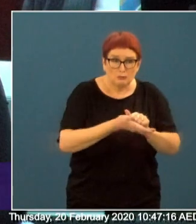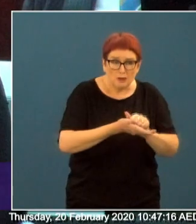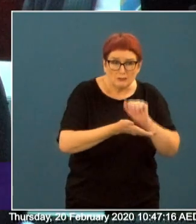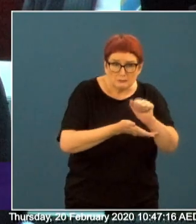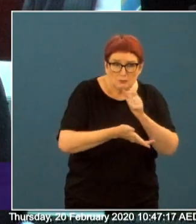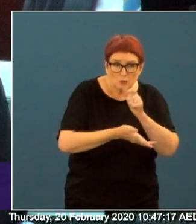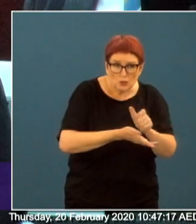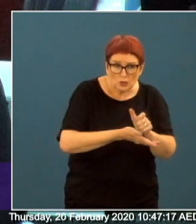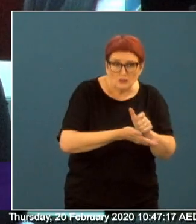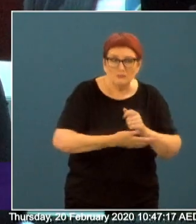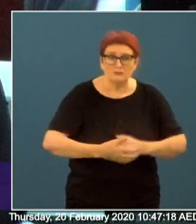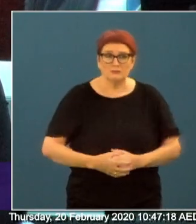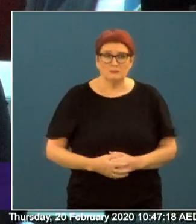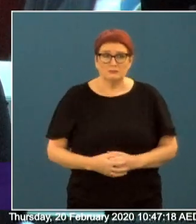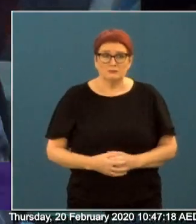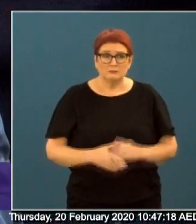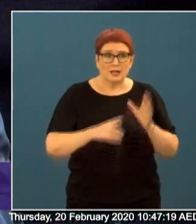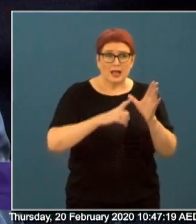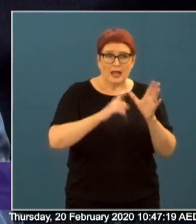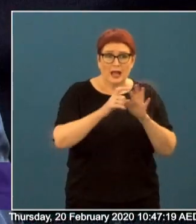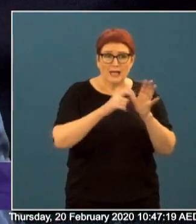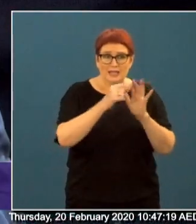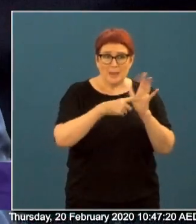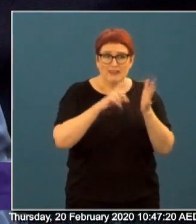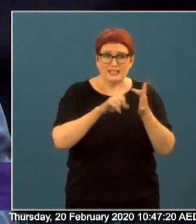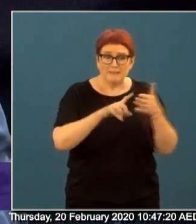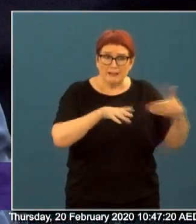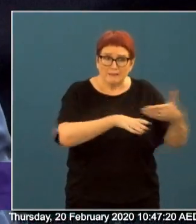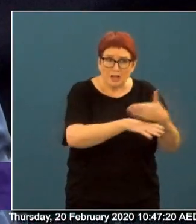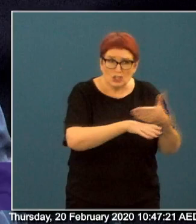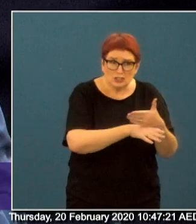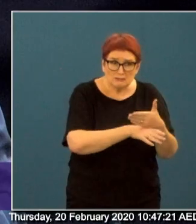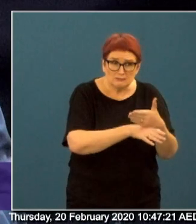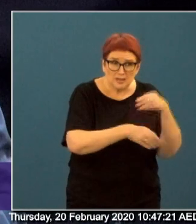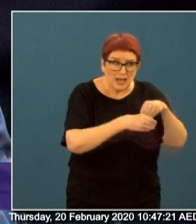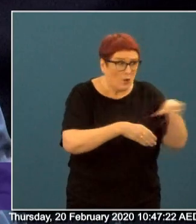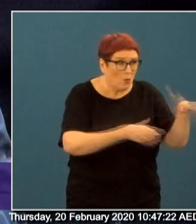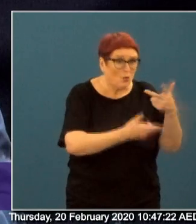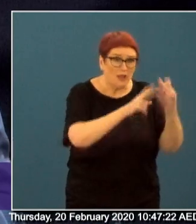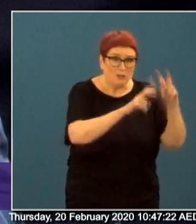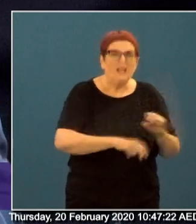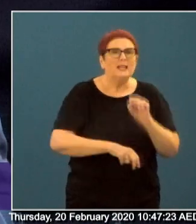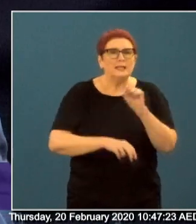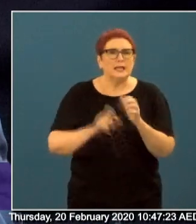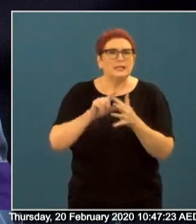in terms of medical practice, adapted functioning? It is more so in the disability literature. All right. And then,